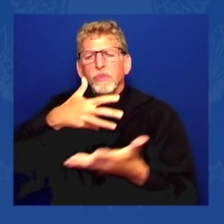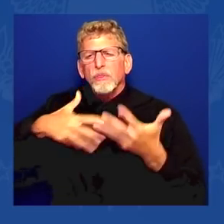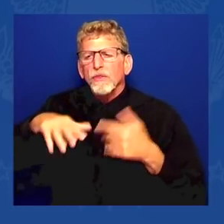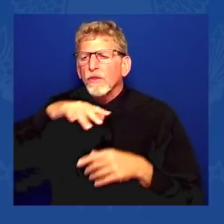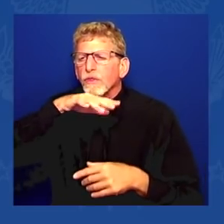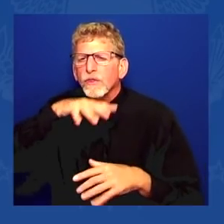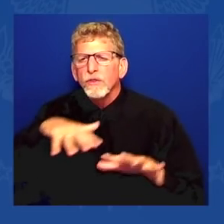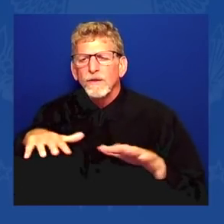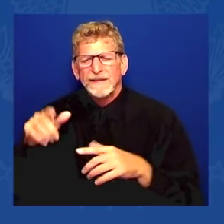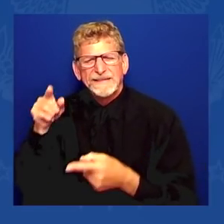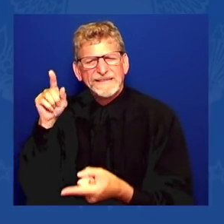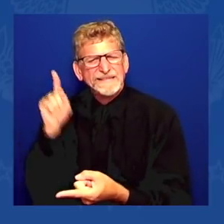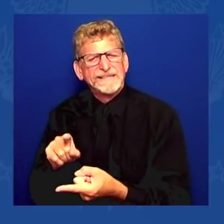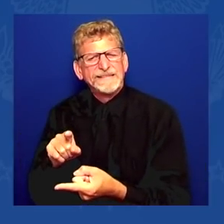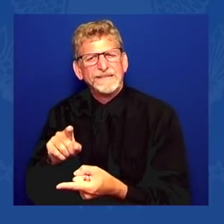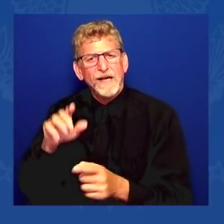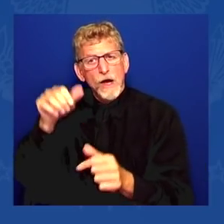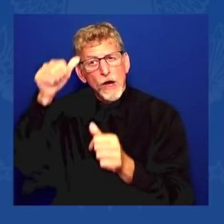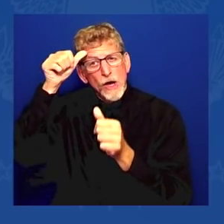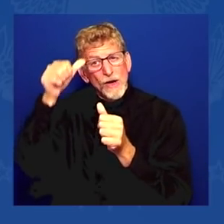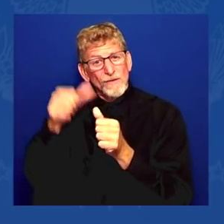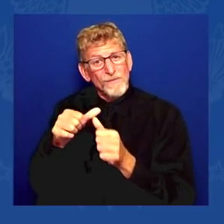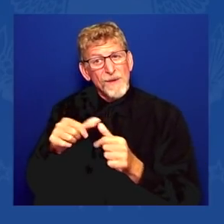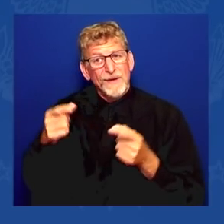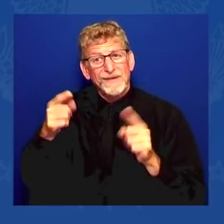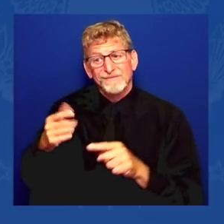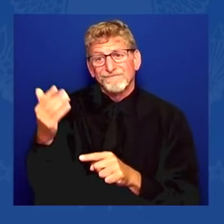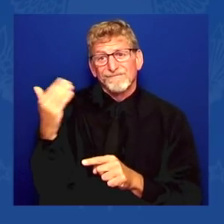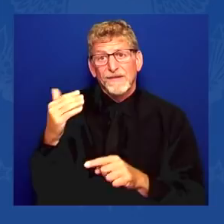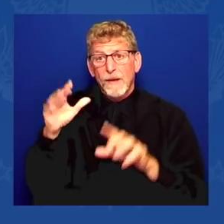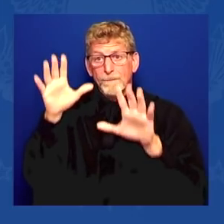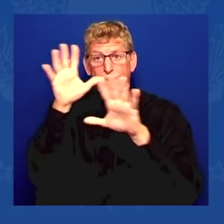back when President Obama, in 2016, and I put in place a rule